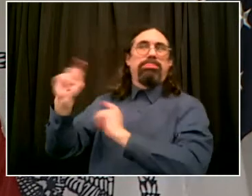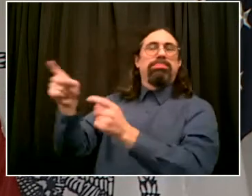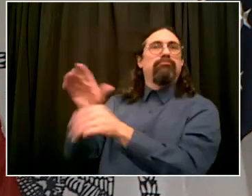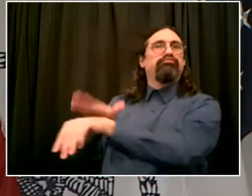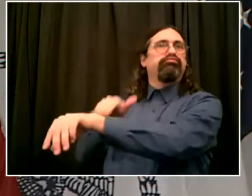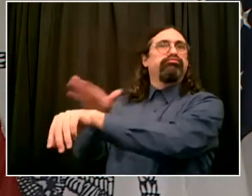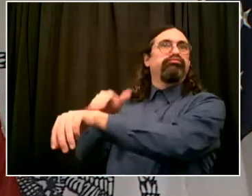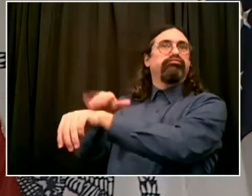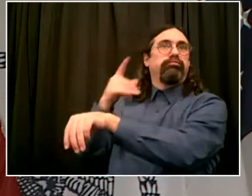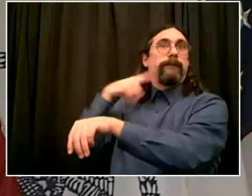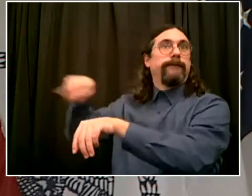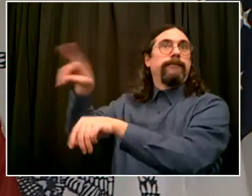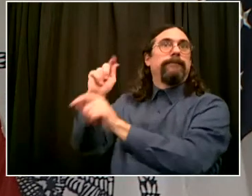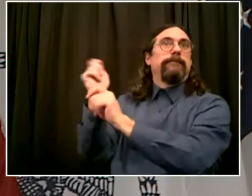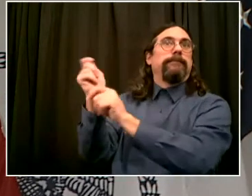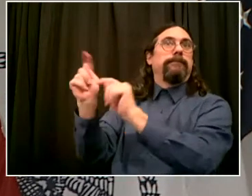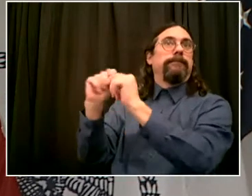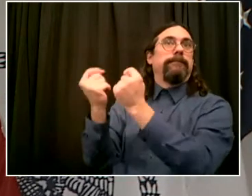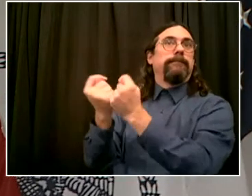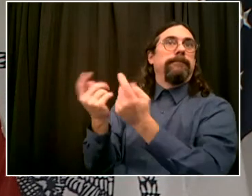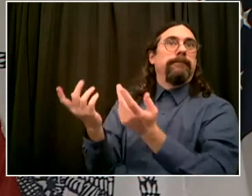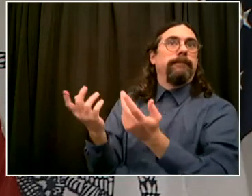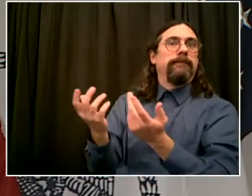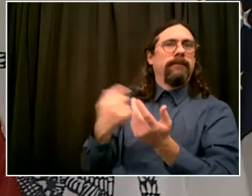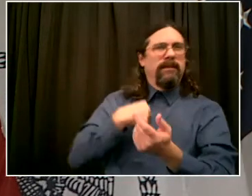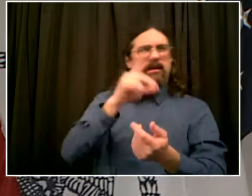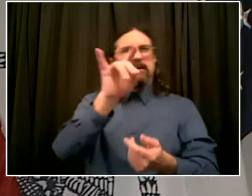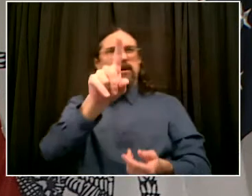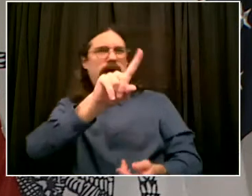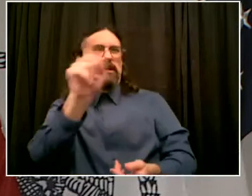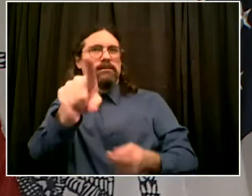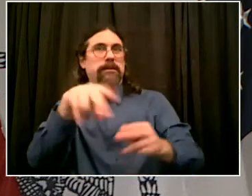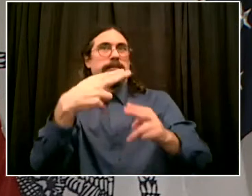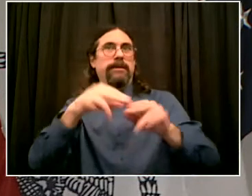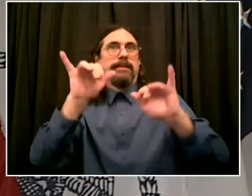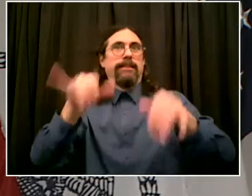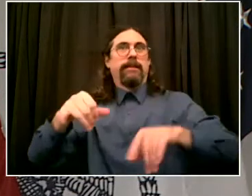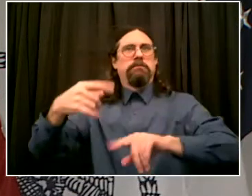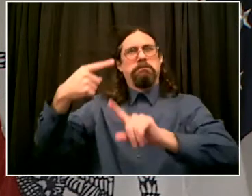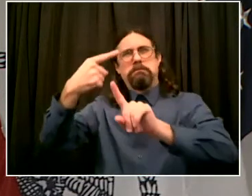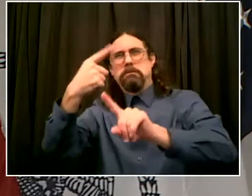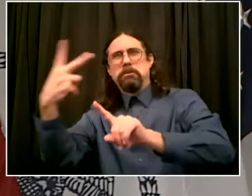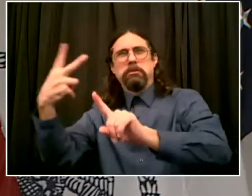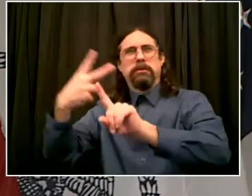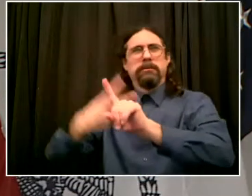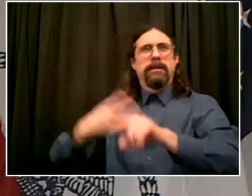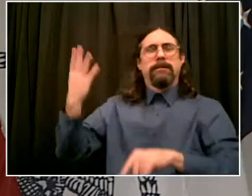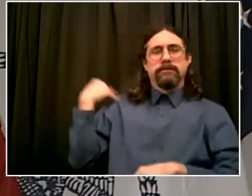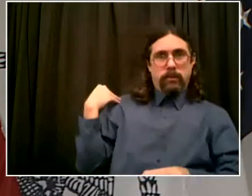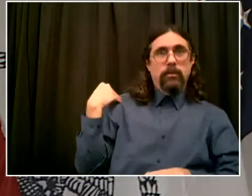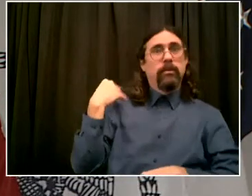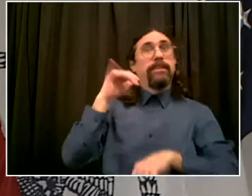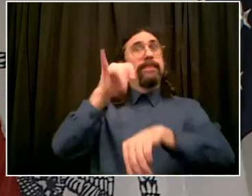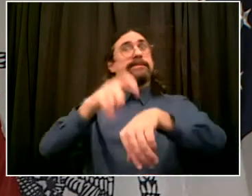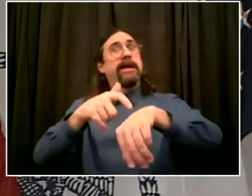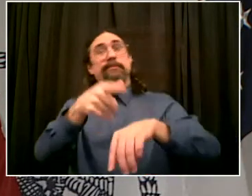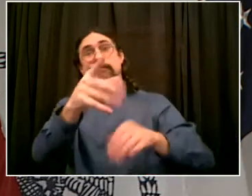TIME E OUY HADN'T READ THE LETTER BUT YOU AGREED IN THEORY WITH. HAVE YOU READ